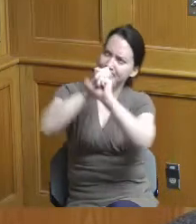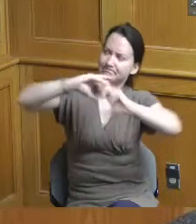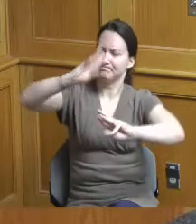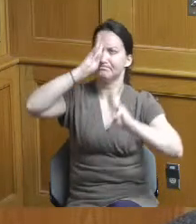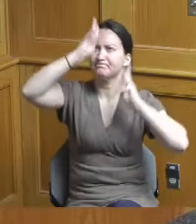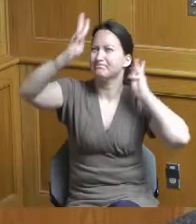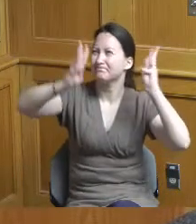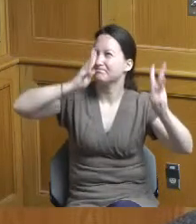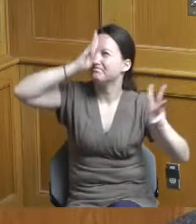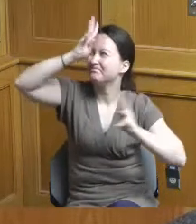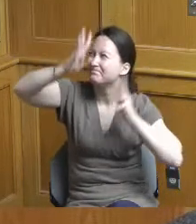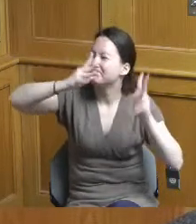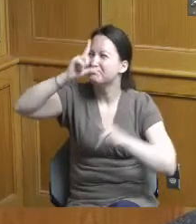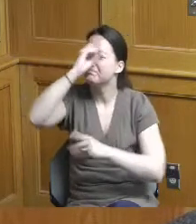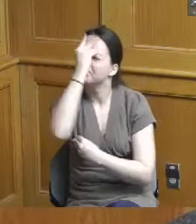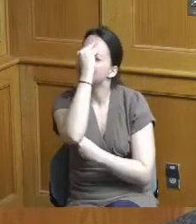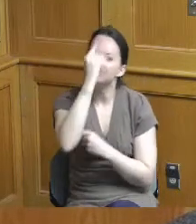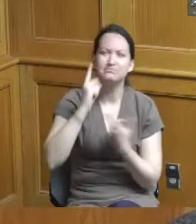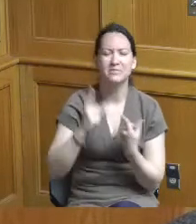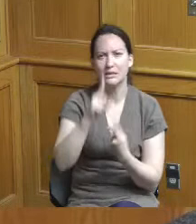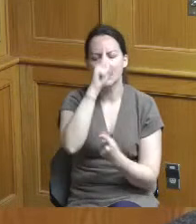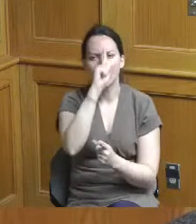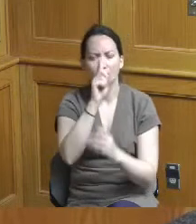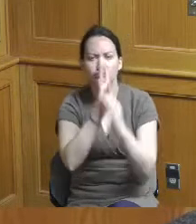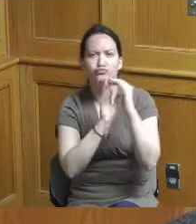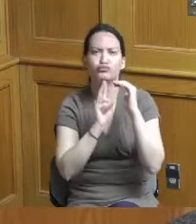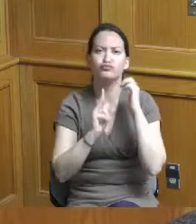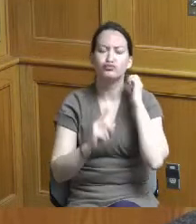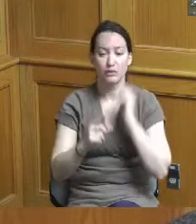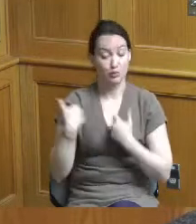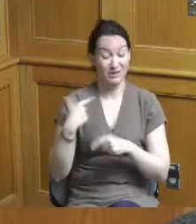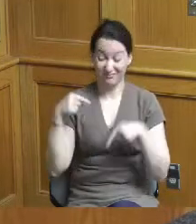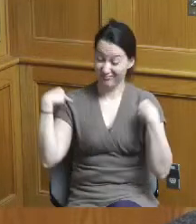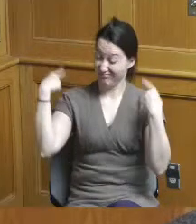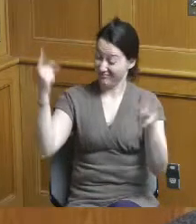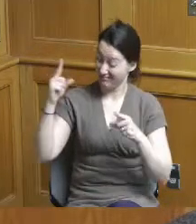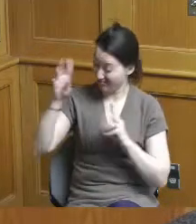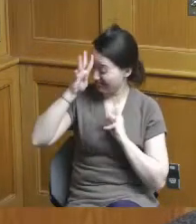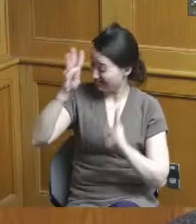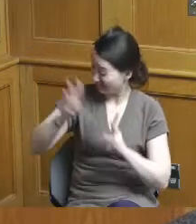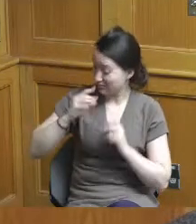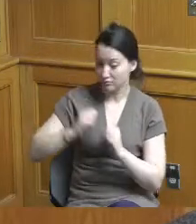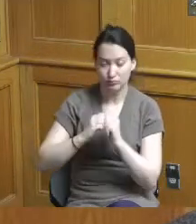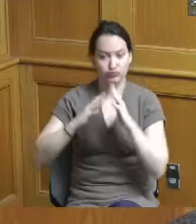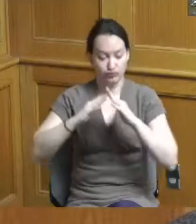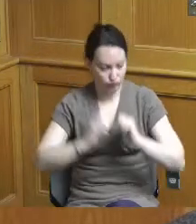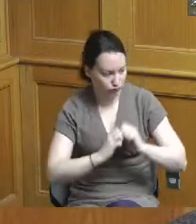where we went want to go and some creative we've been very Innovative with initiatives but just